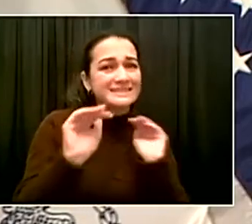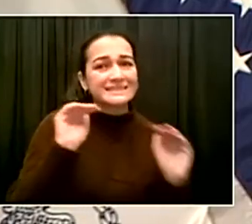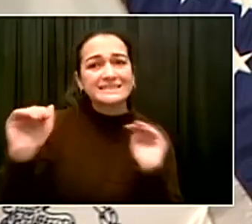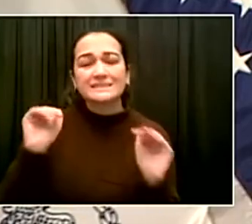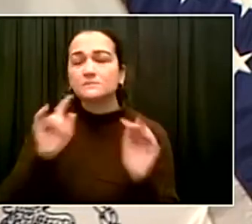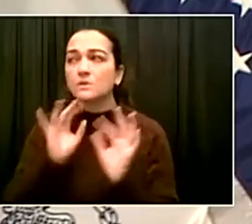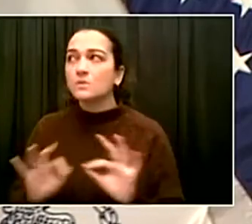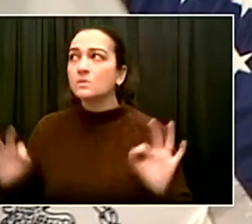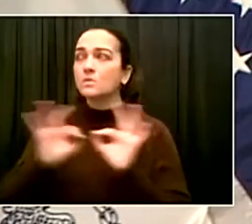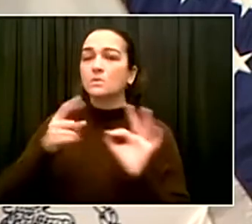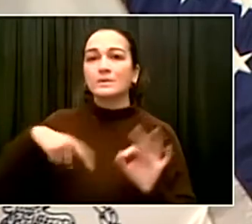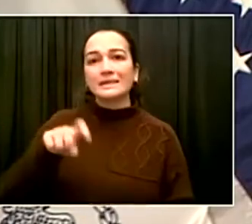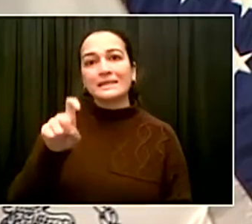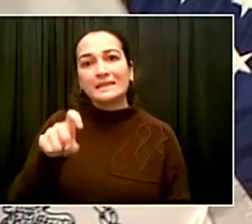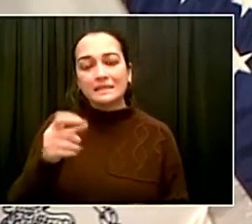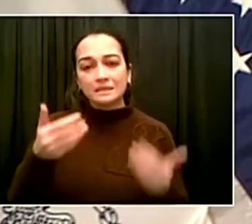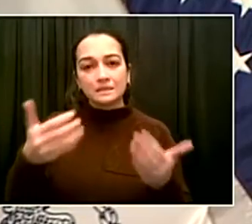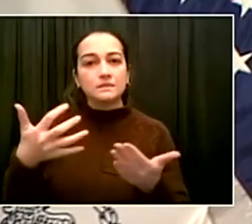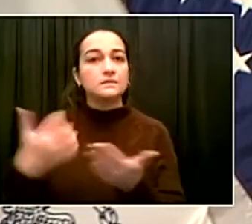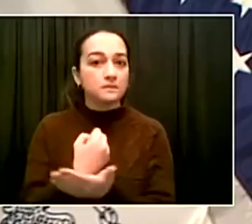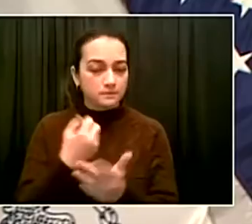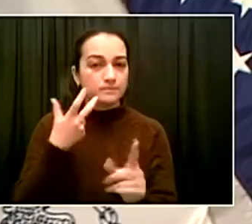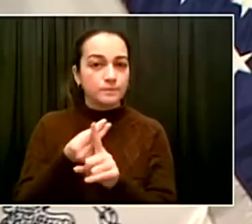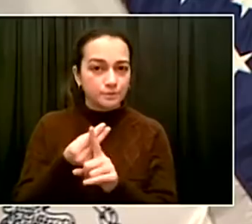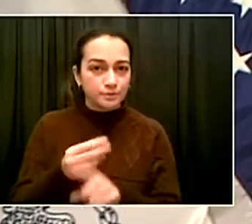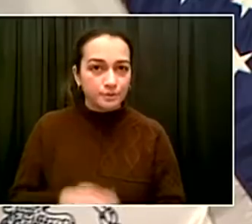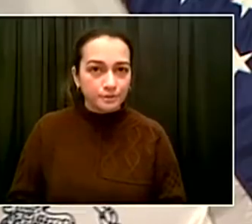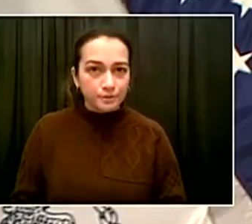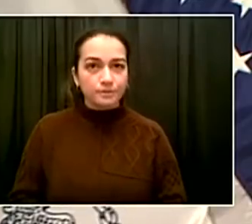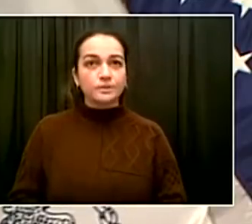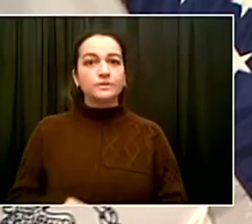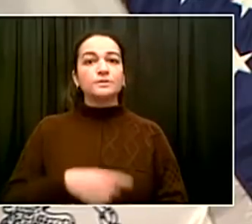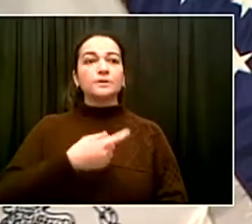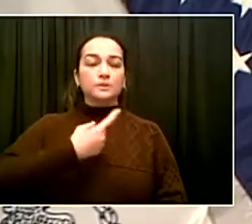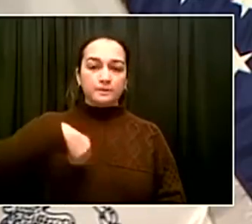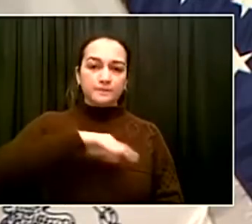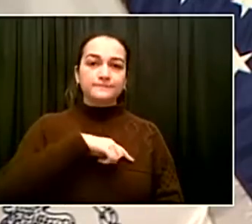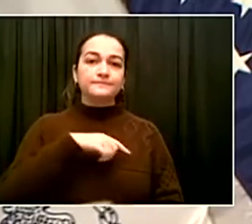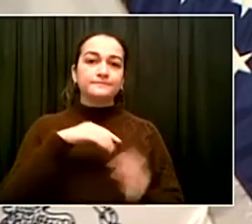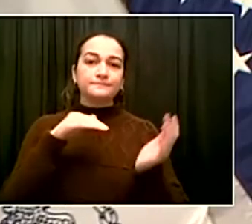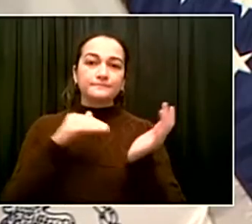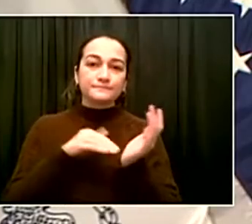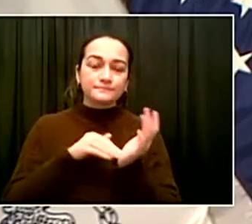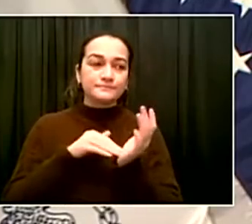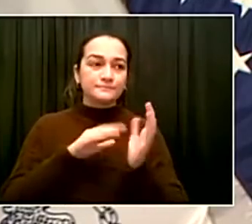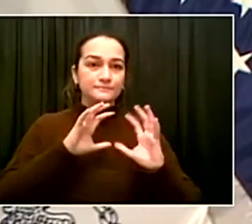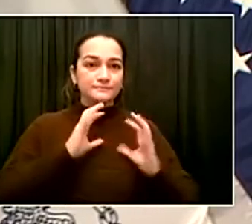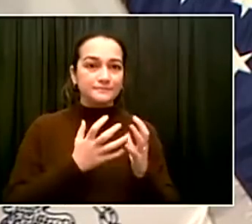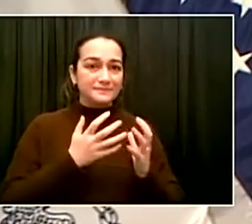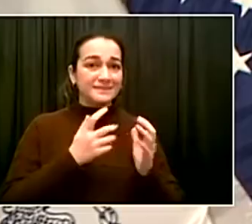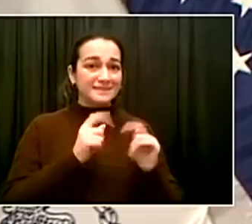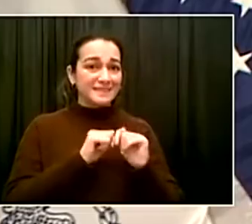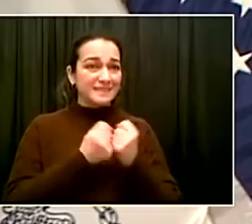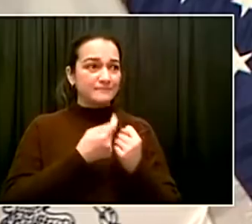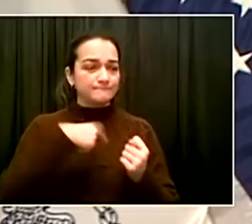EFFORT WITH A $10 MILLION PAID MEDIA CAMPAIGN. WE WILL SPREAD THE MESSAGE. YOU HAVE SEEN OUR DOCTORS. YOU HAVE SEEN DOCTORS SPEAKING ABOUT IT. YOU WILL SEE A LOT MORE.